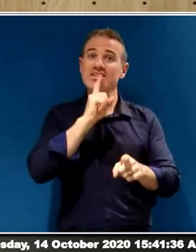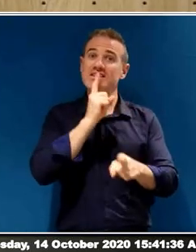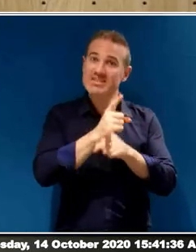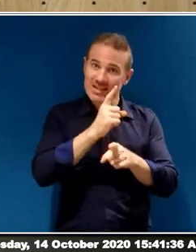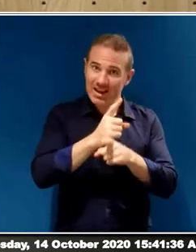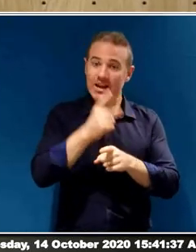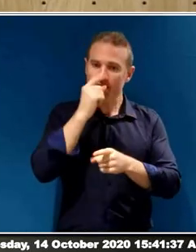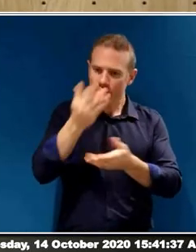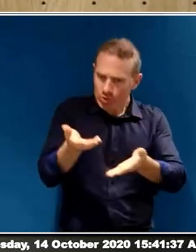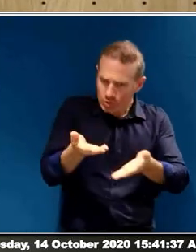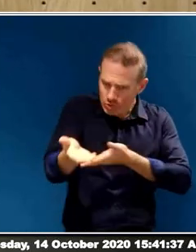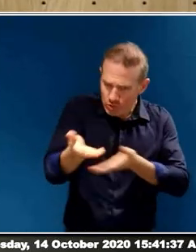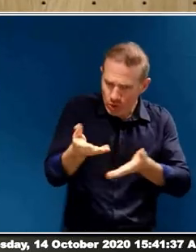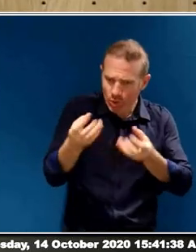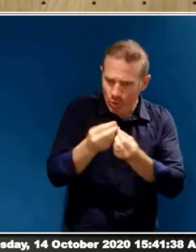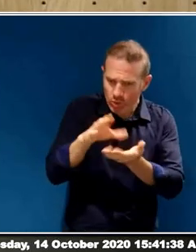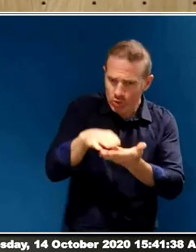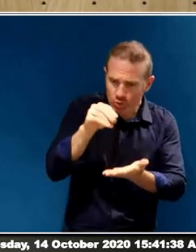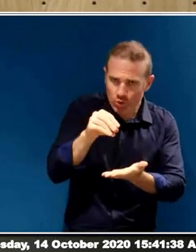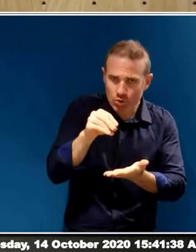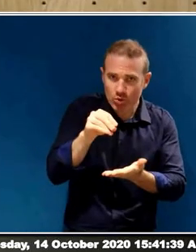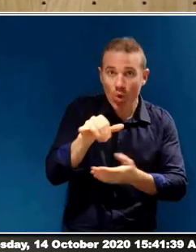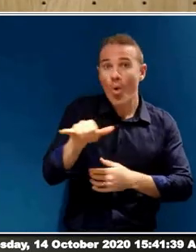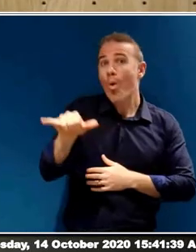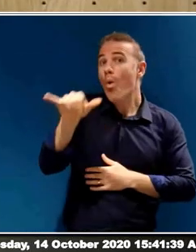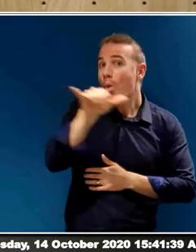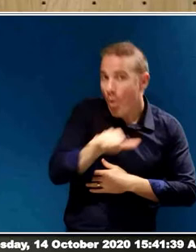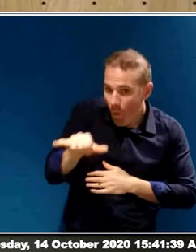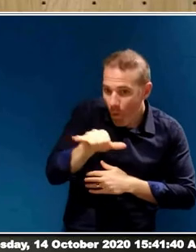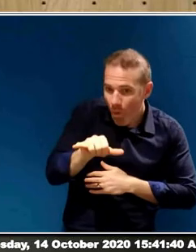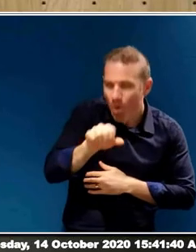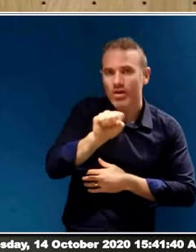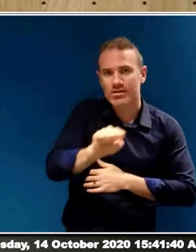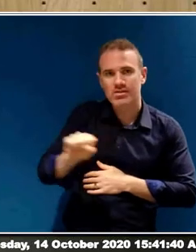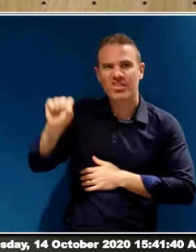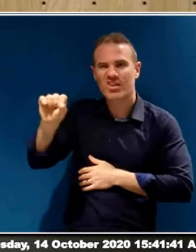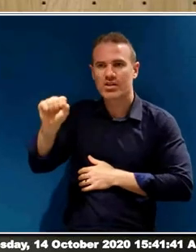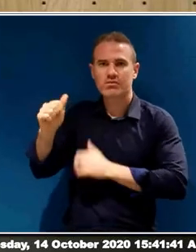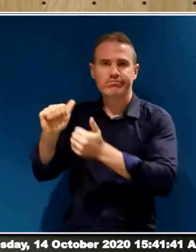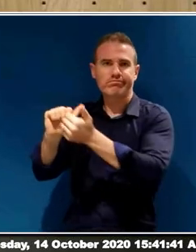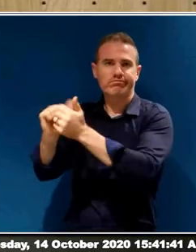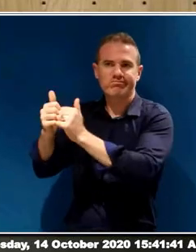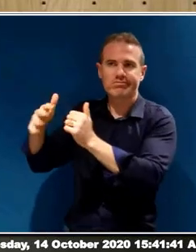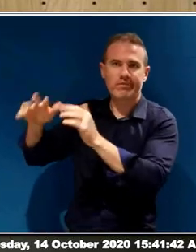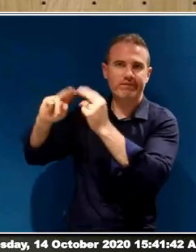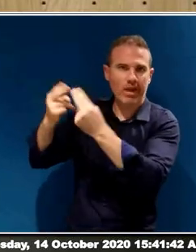And so I think many schools believe that simply consulting with the associate,